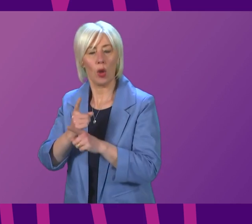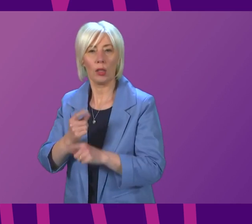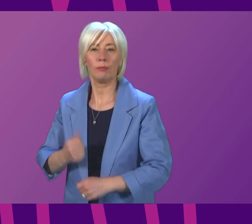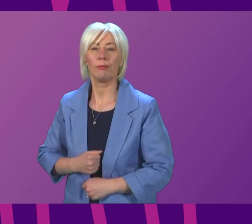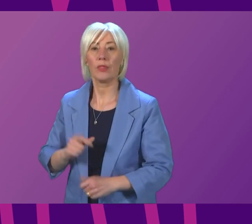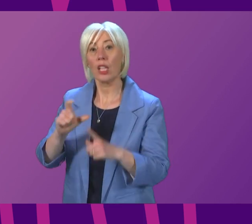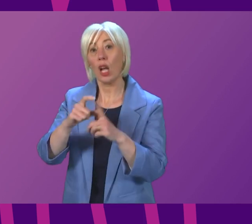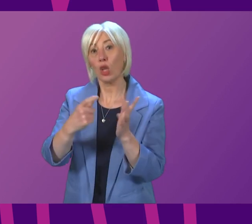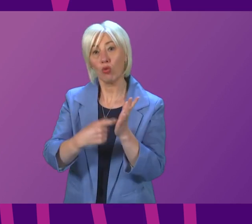during the relevant question.